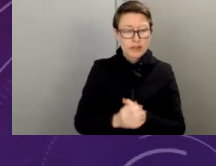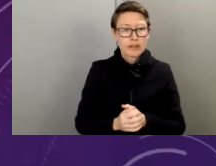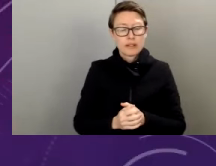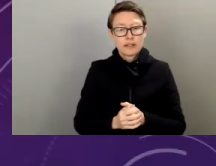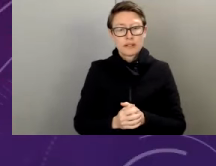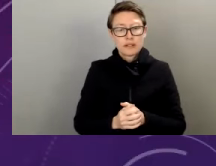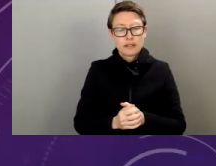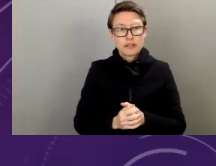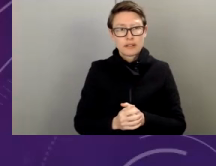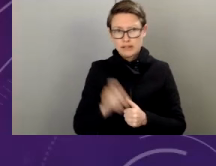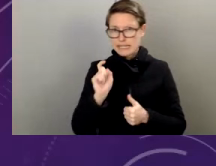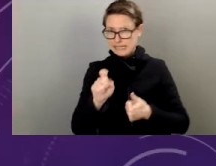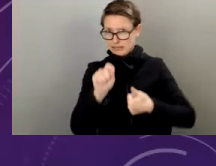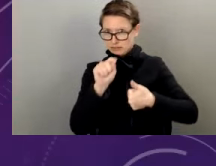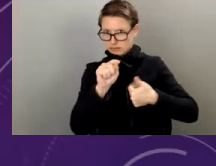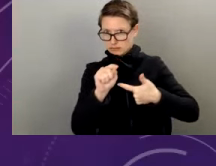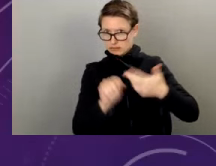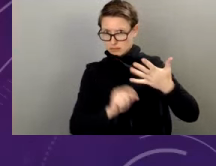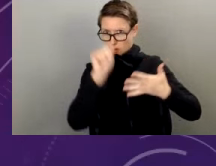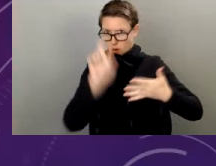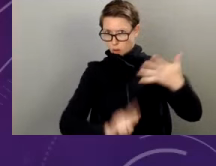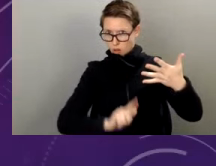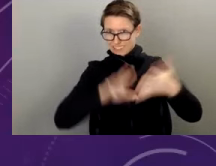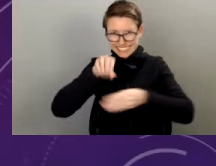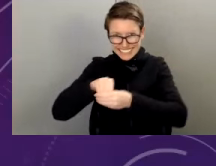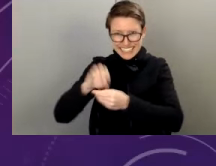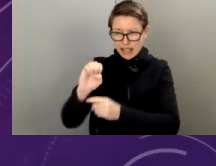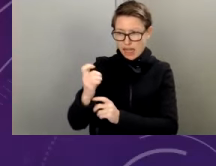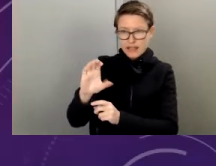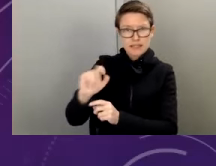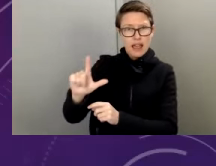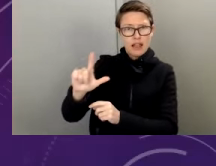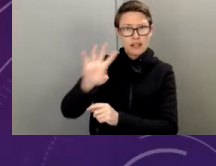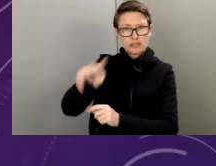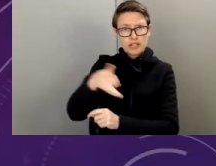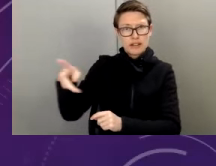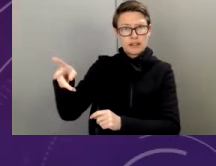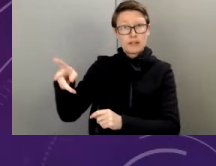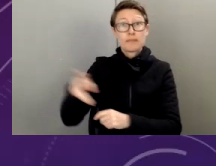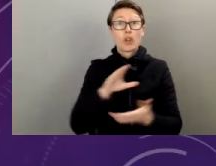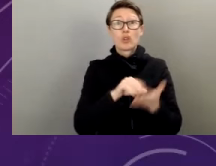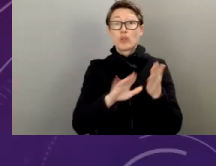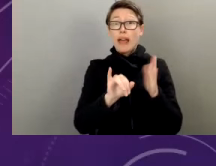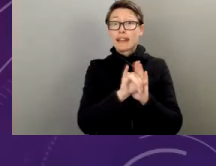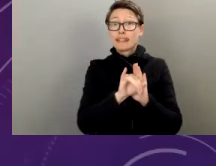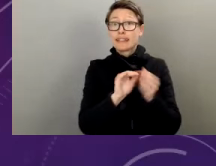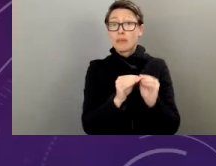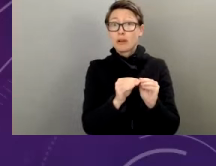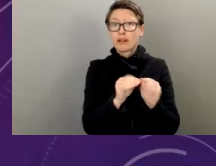the following items on your excel sheet has to be the student ID number. The State Center Community College District, seven digit ID number